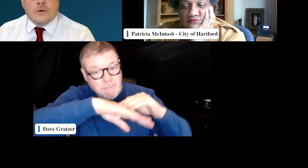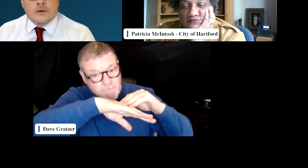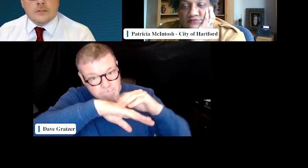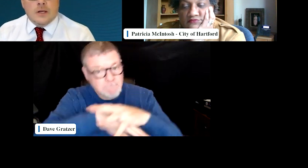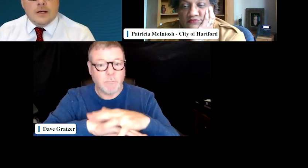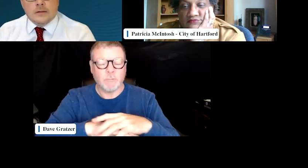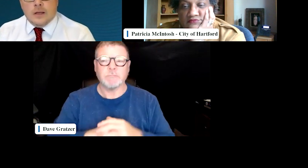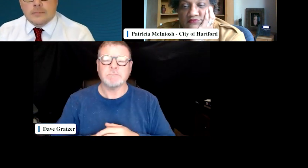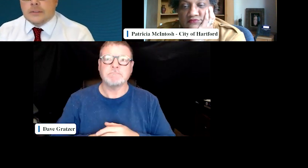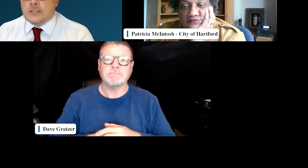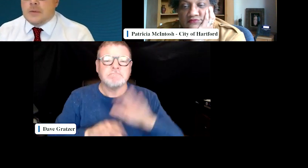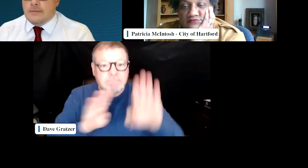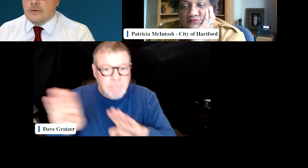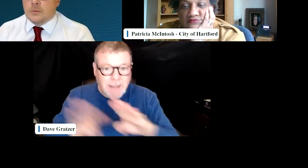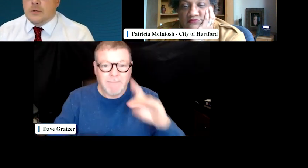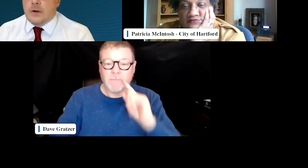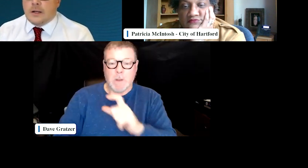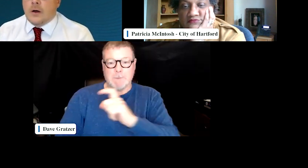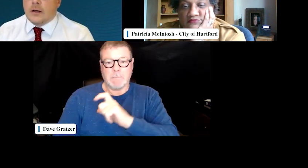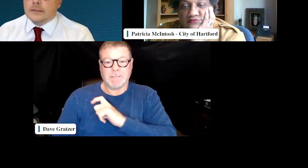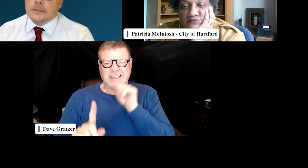as far as police behaviors when you're on a call?